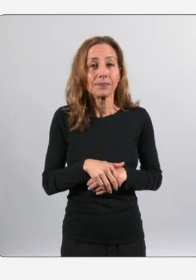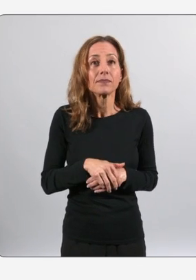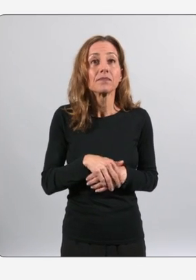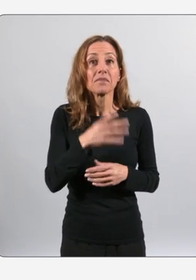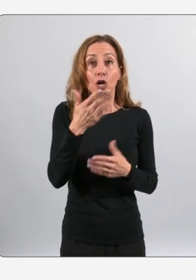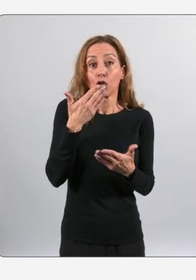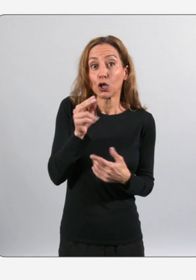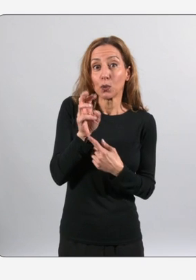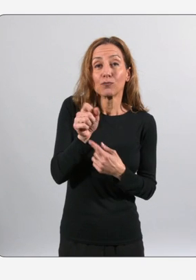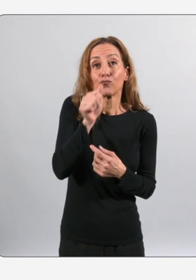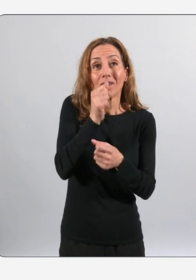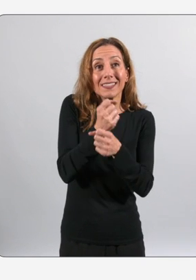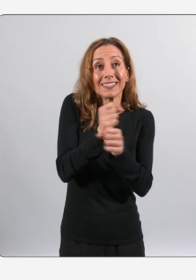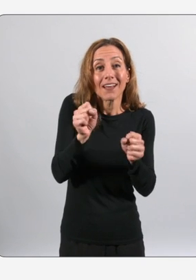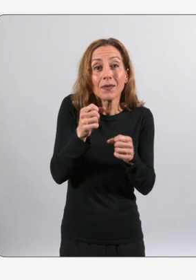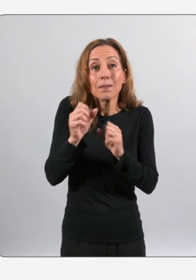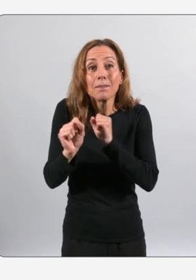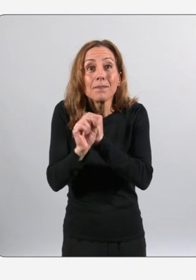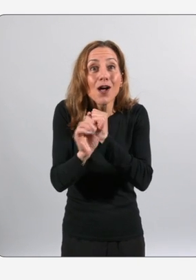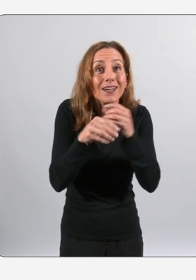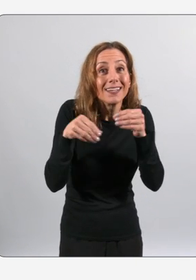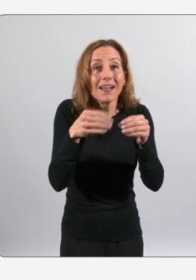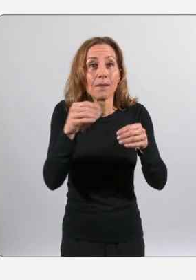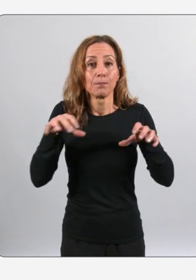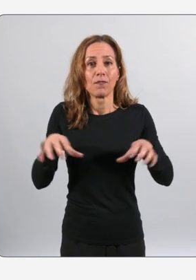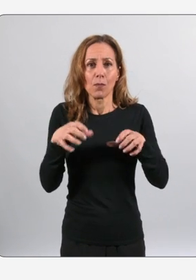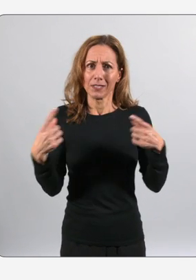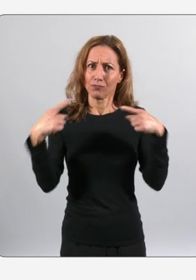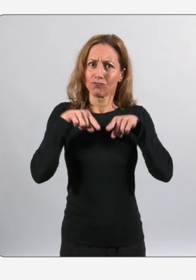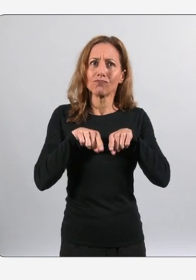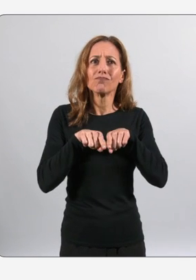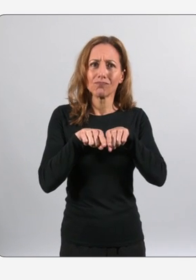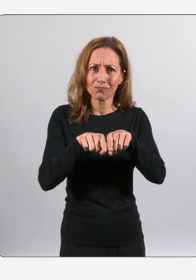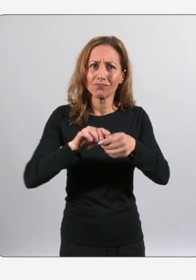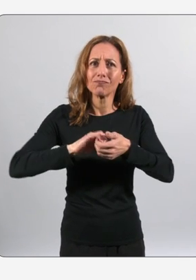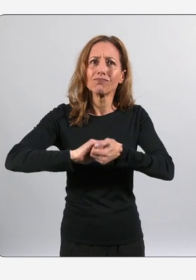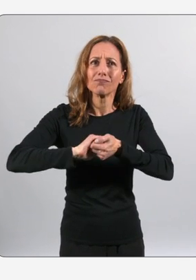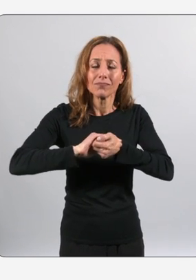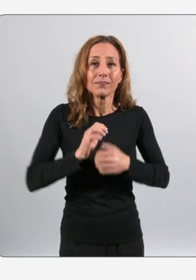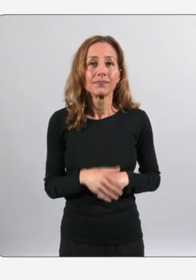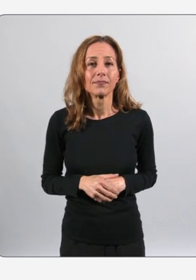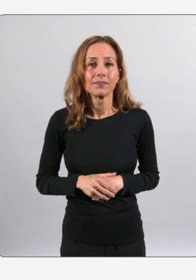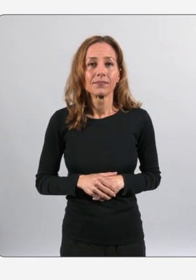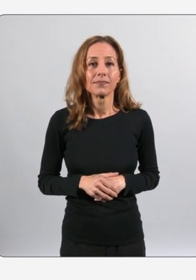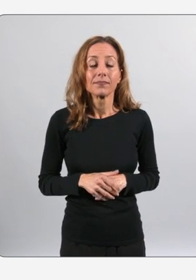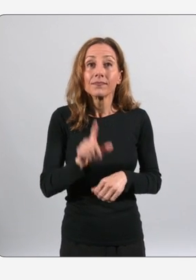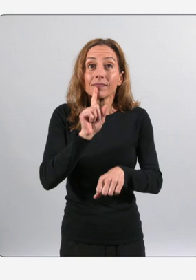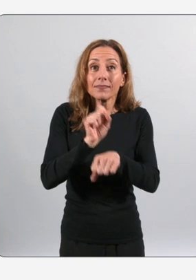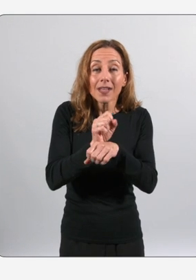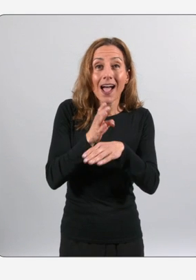privacy safe marketing and performance can go hand in hand. In fact, after a positive privacy experience with their